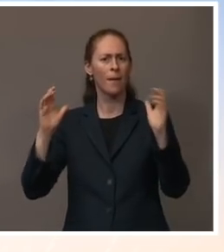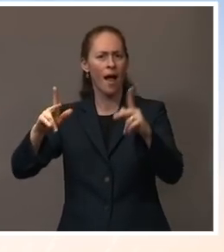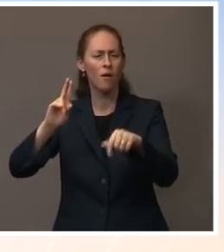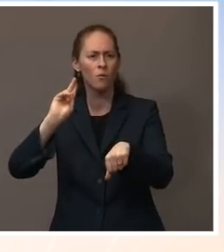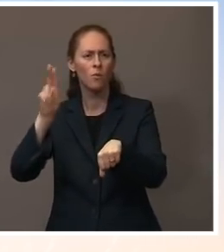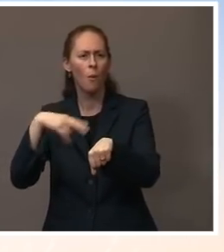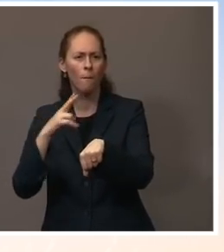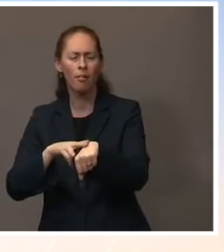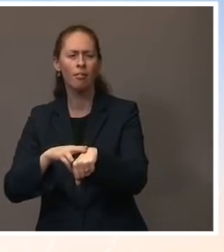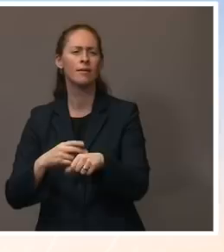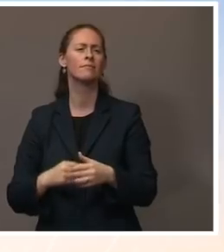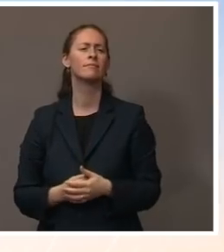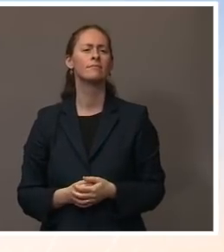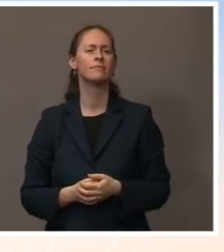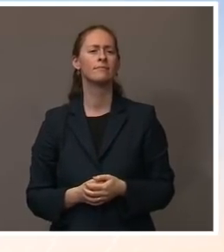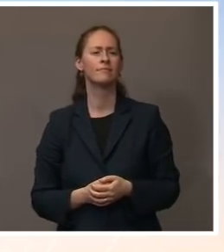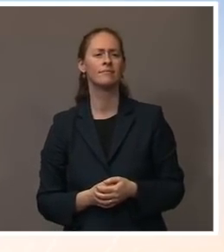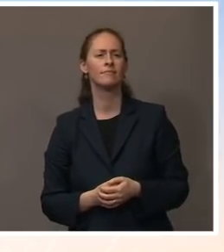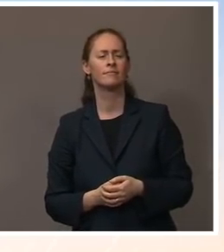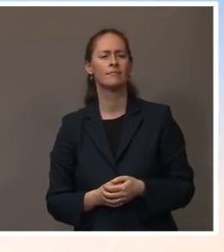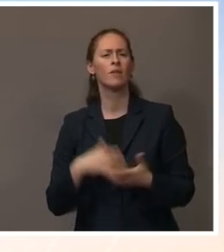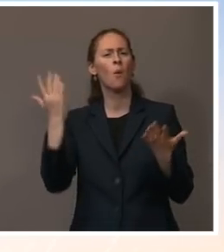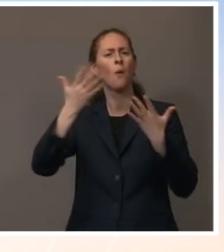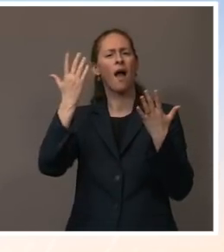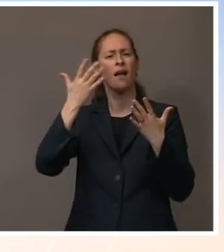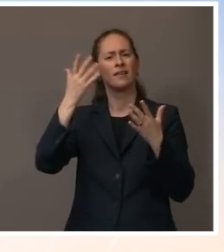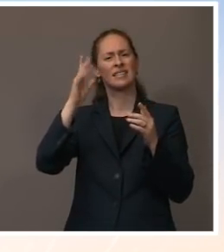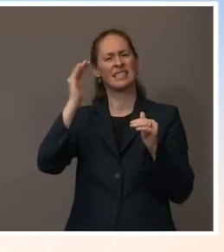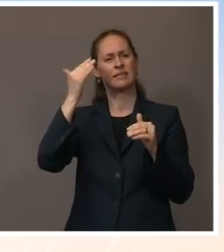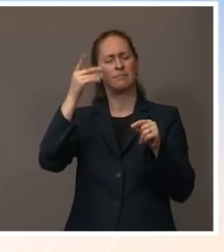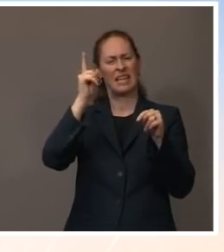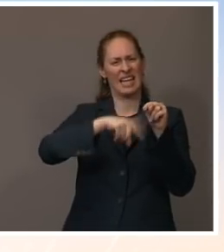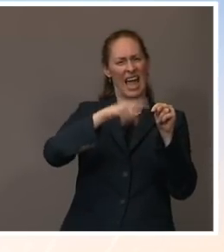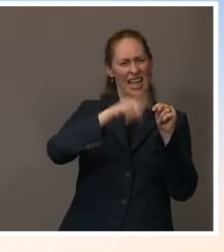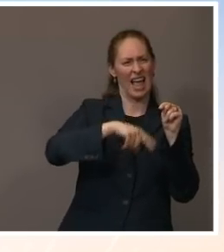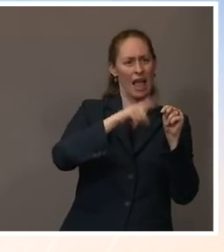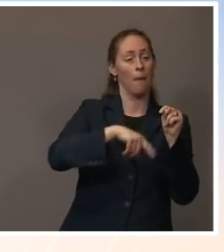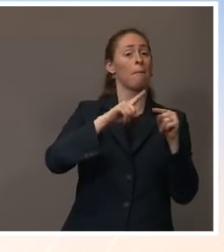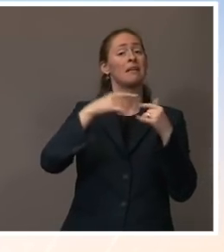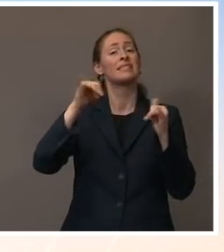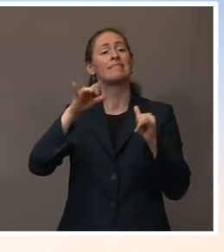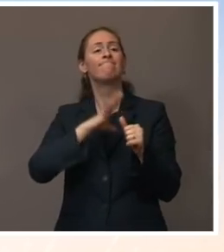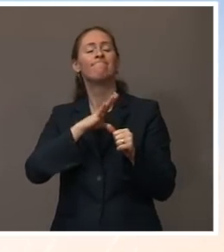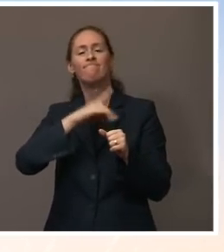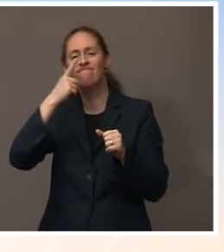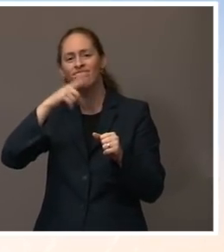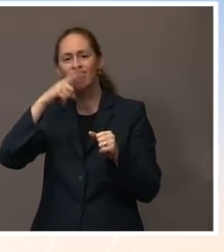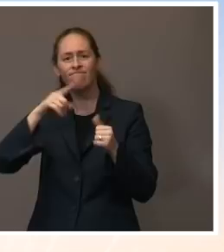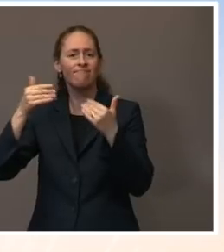because we haven't actually achieved the goal that we were supposed to? Ms. Psaki: Well, first, I would say it's a goal we,